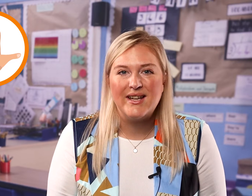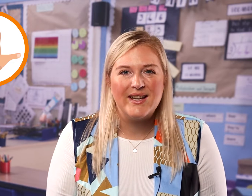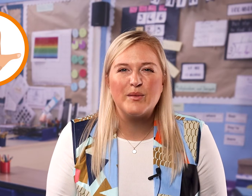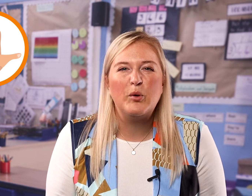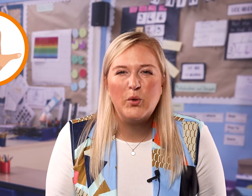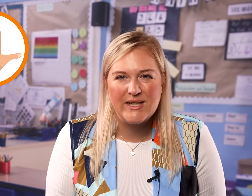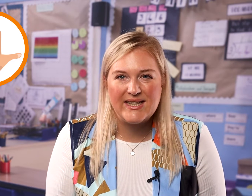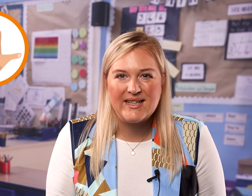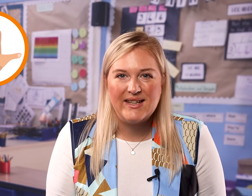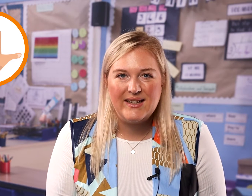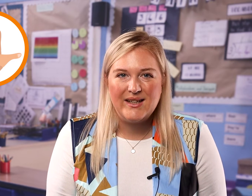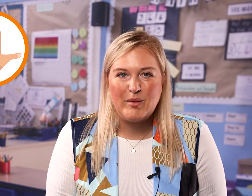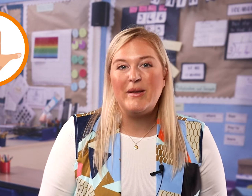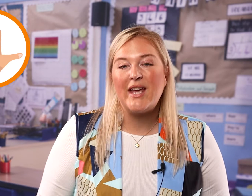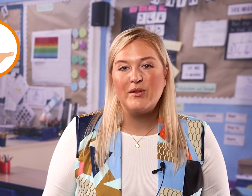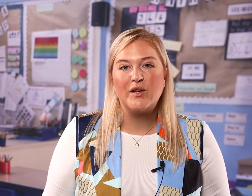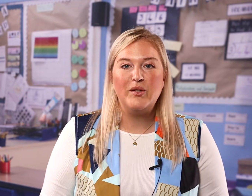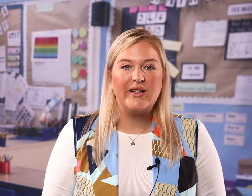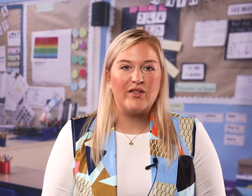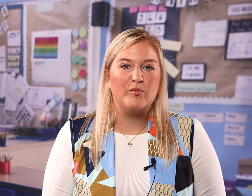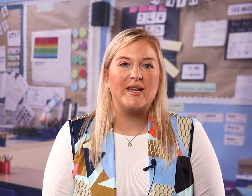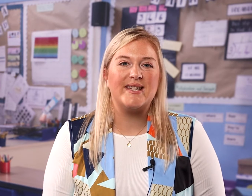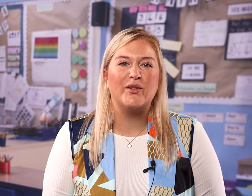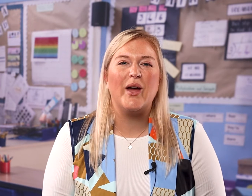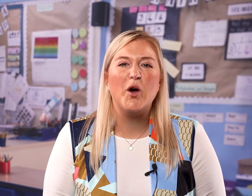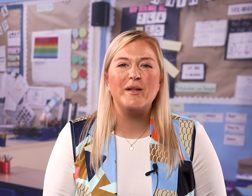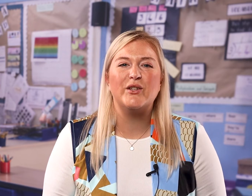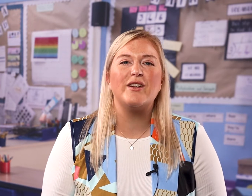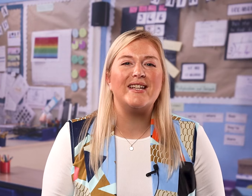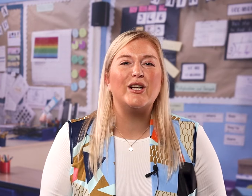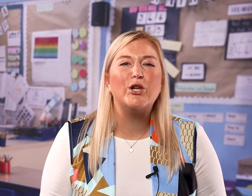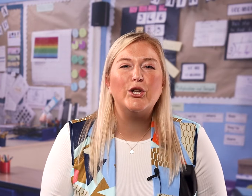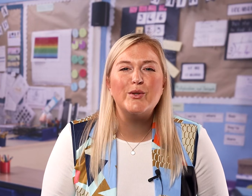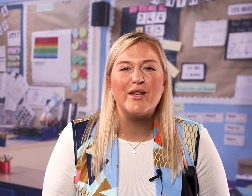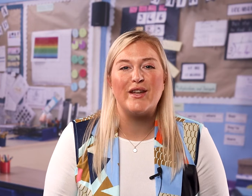and supported. By being able to communicate through BSL you’re helping to create an inclusive